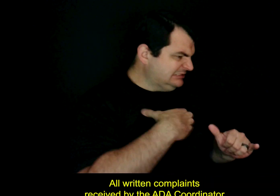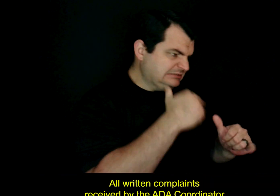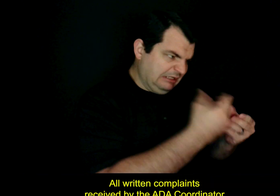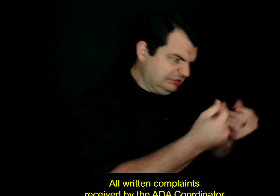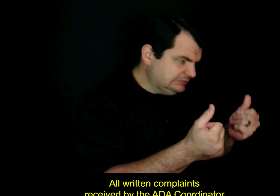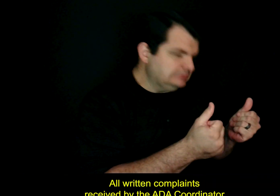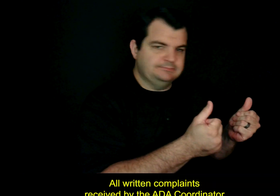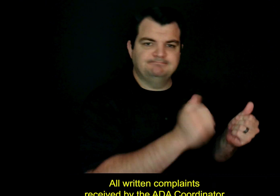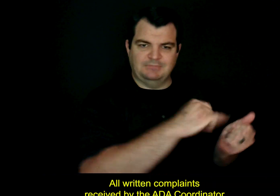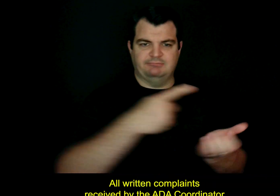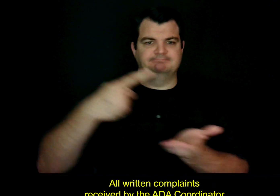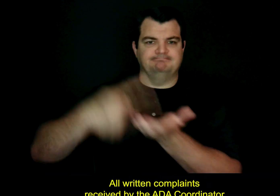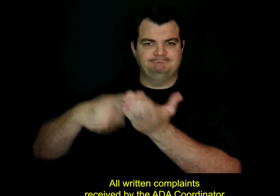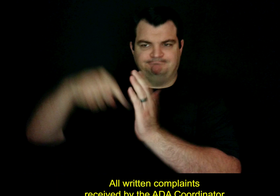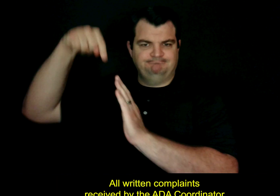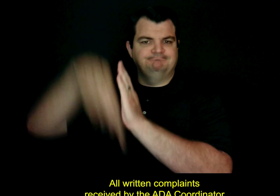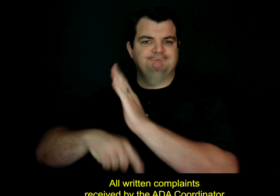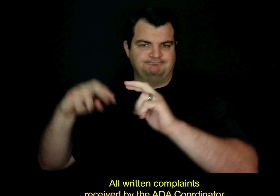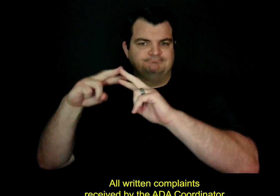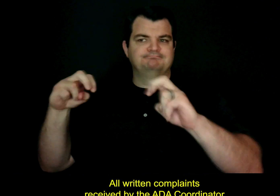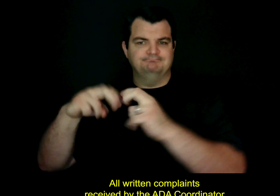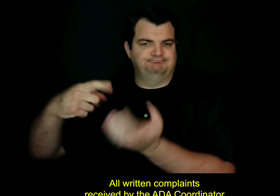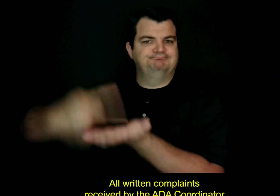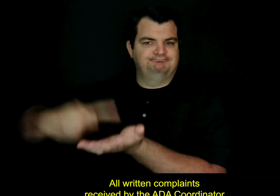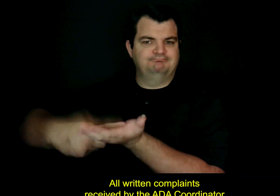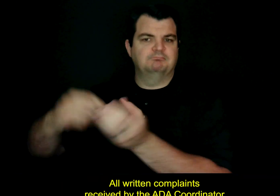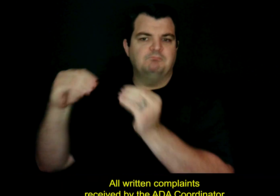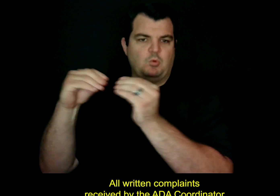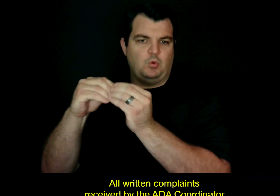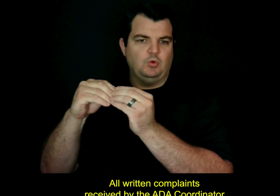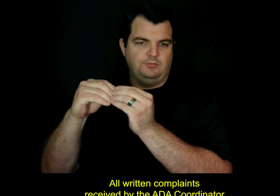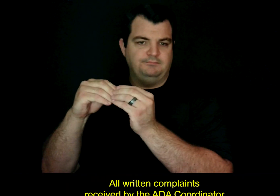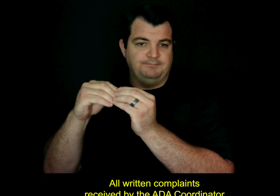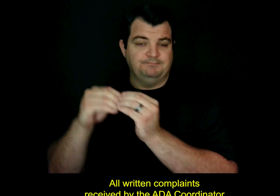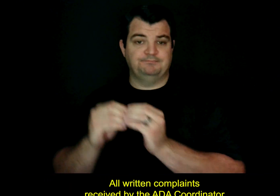All written complaints received by the ADA Coordinator